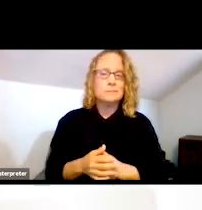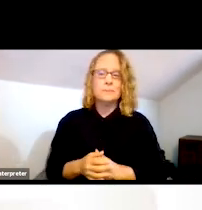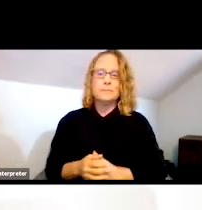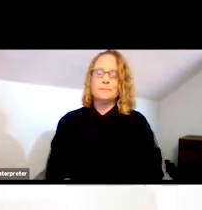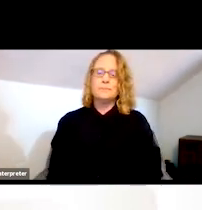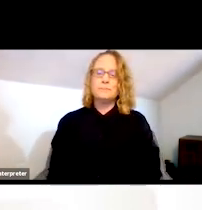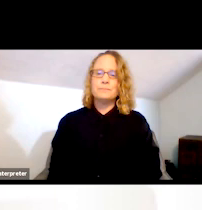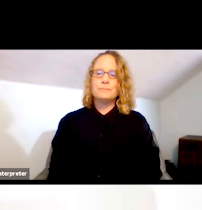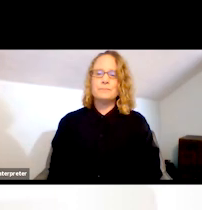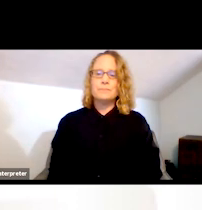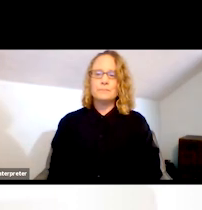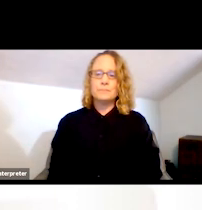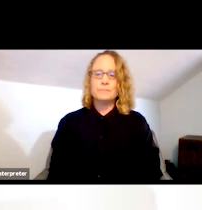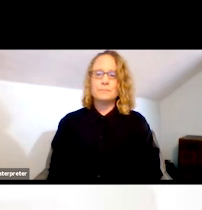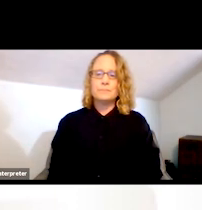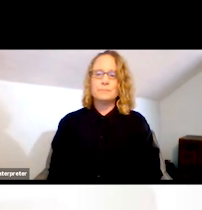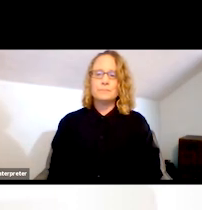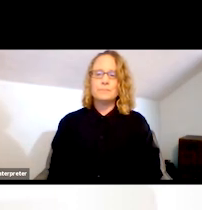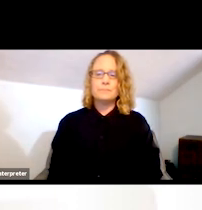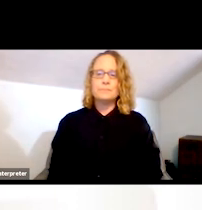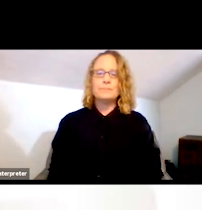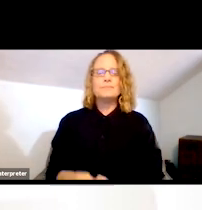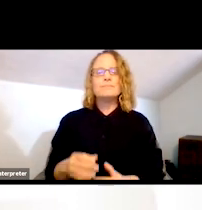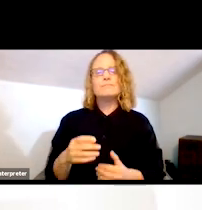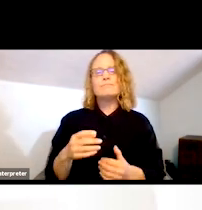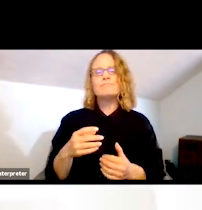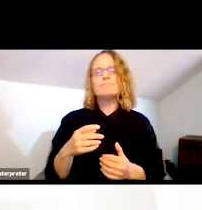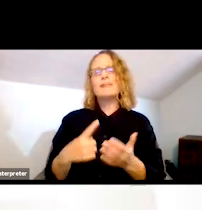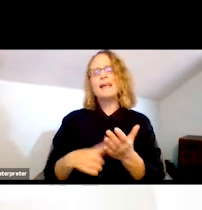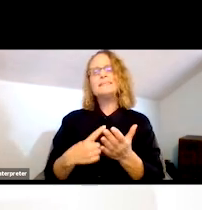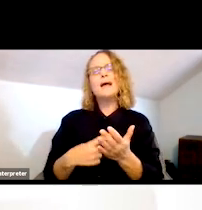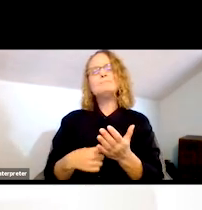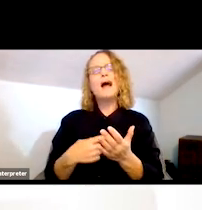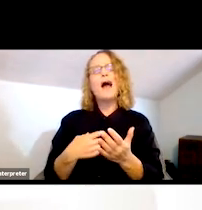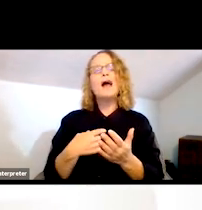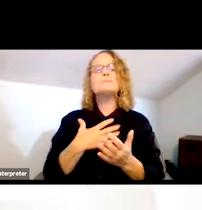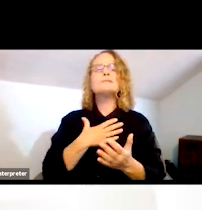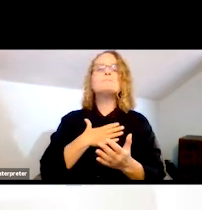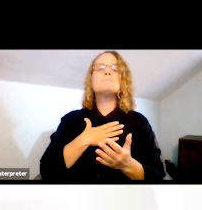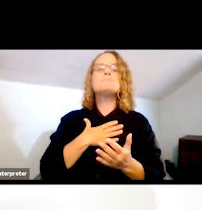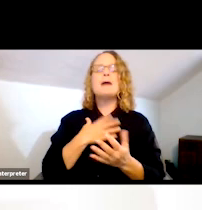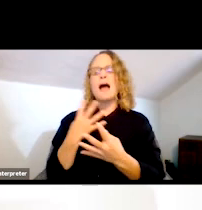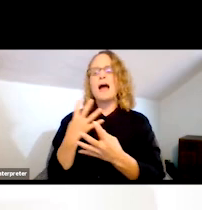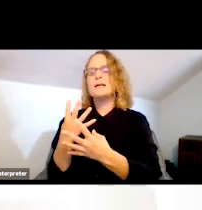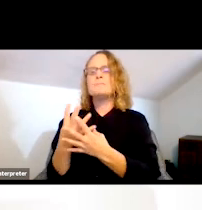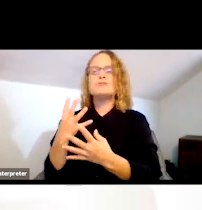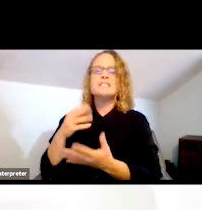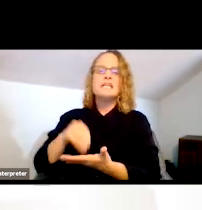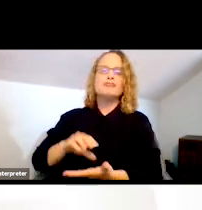that started a life of mental institutions, in and out, in and out, and it started a life of homelessness.